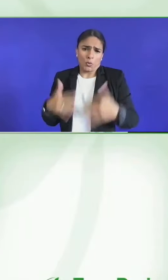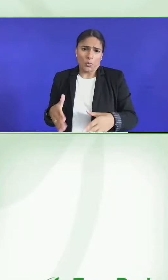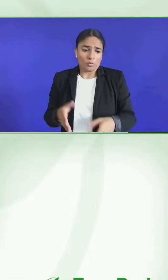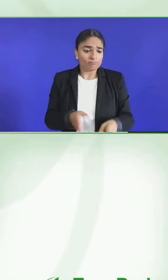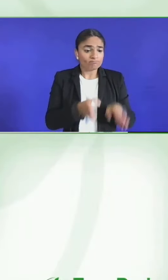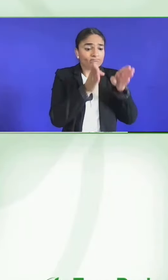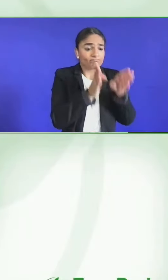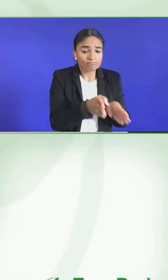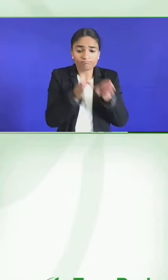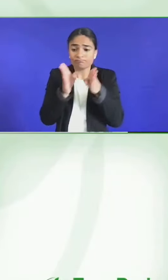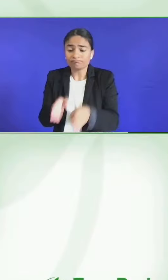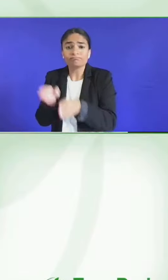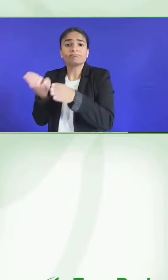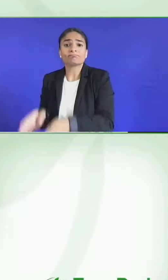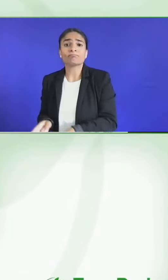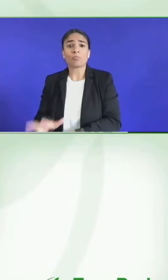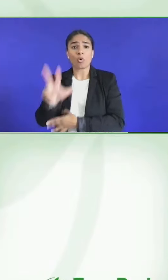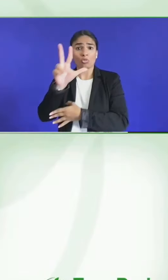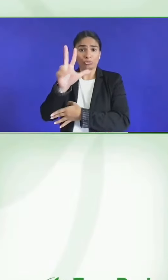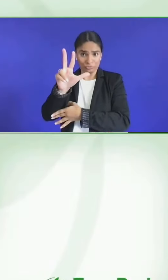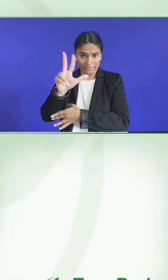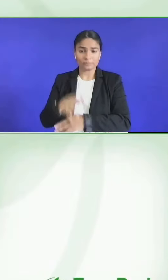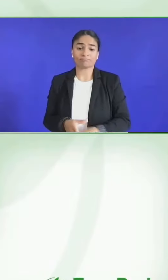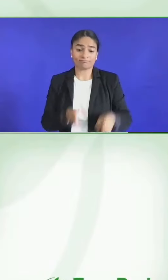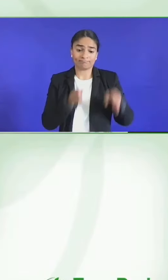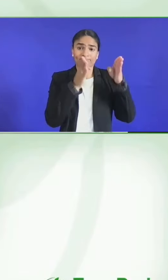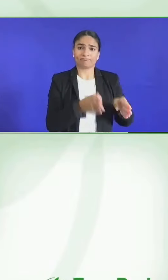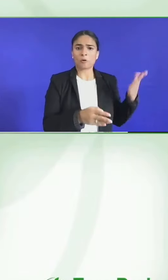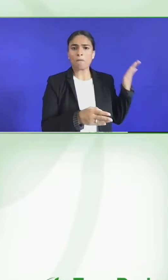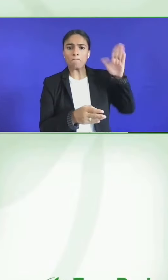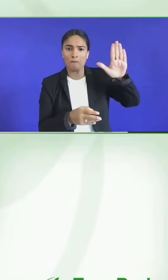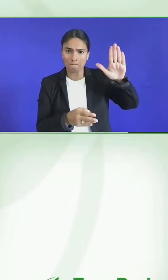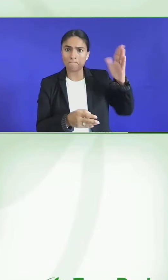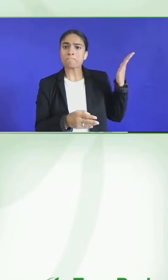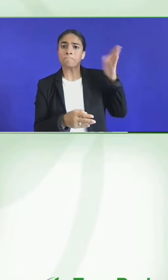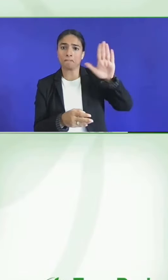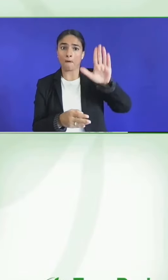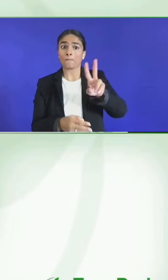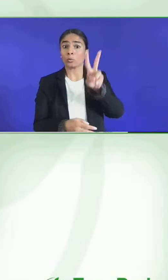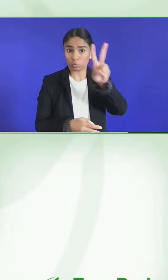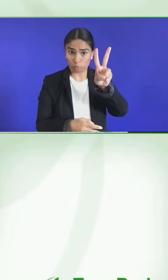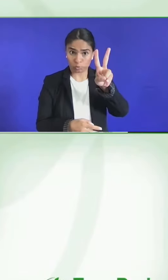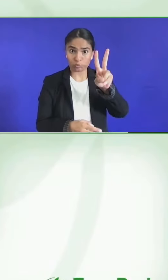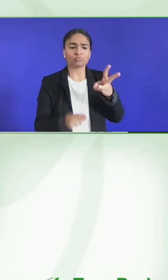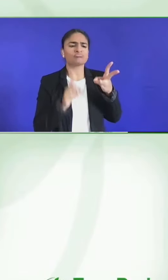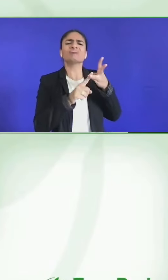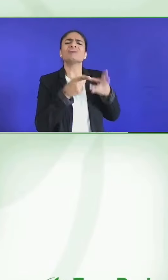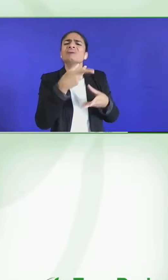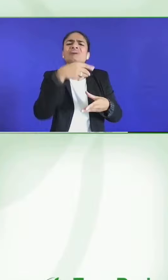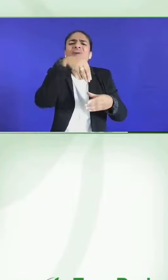with a question and answer review if you have any questions afterwards. We hope that is OK for you.